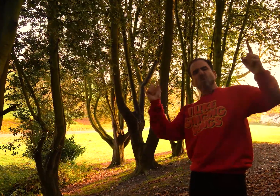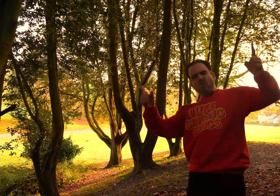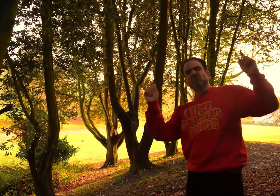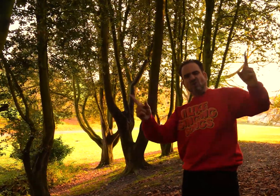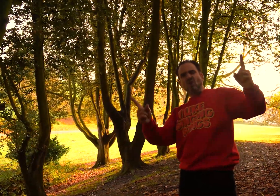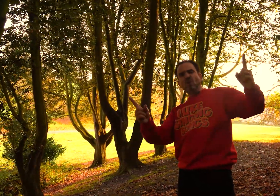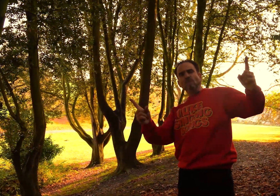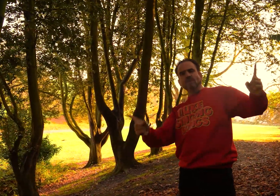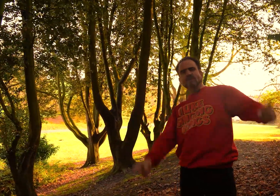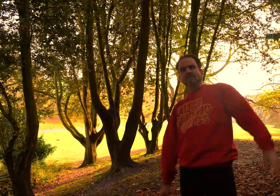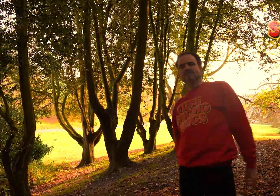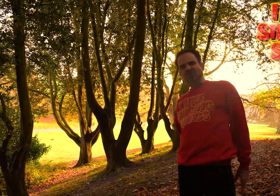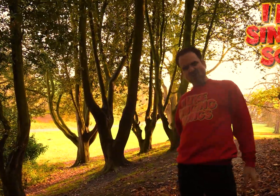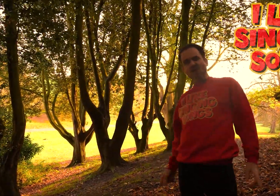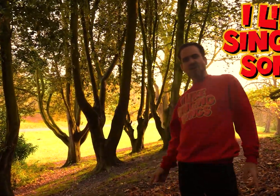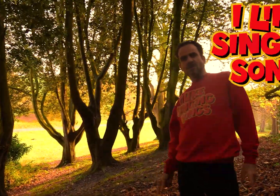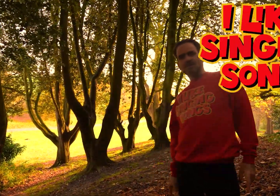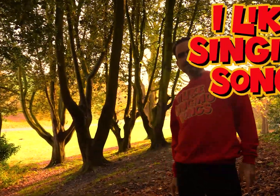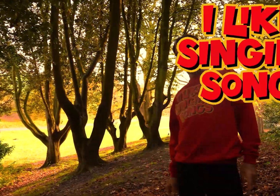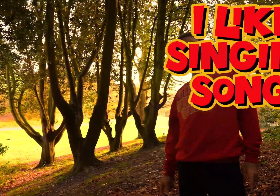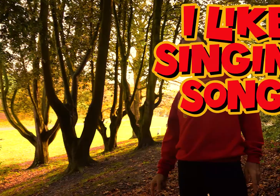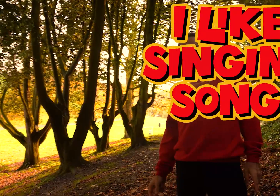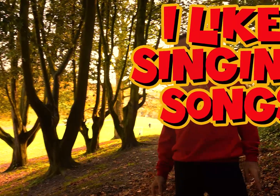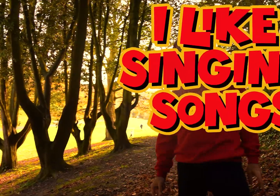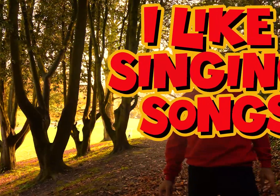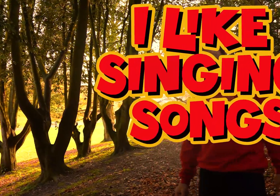Awesome....... YEAHHH!!!!... HaHaHah